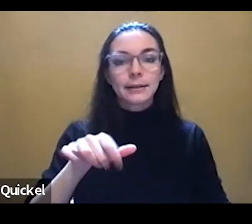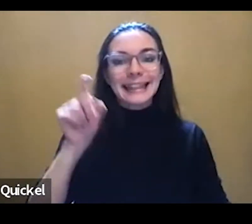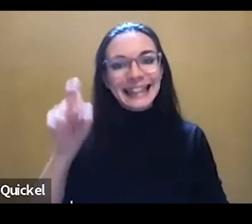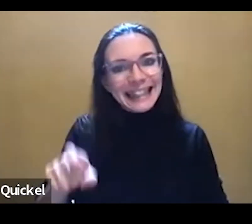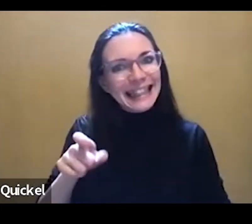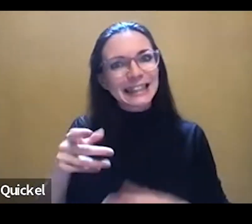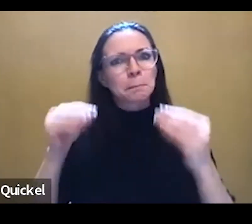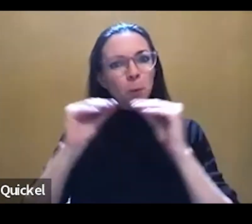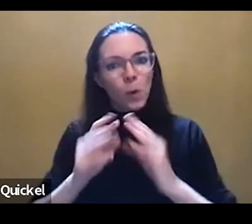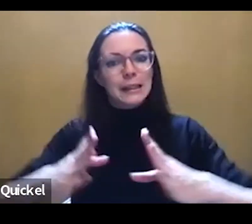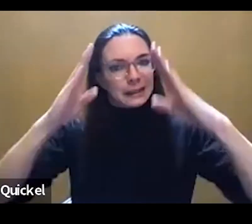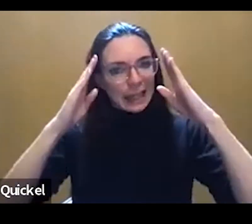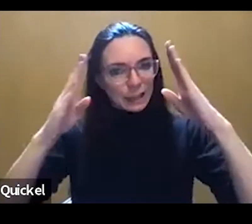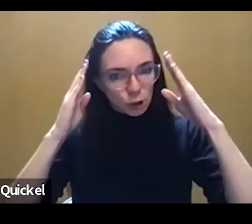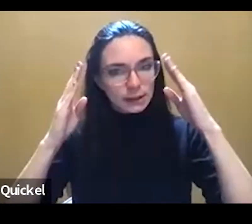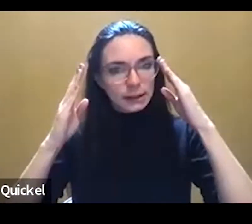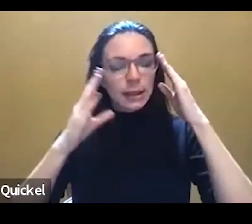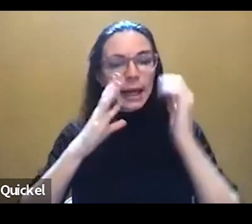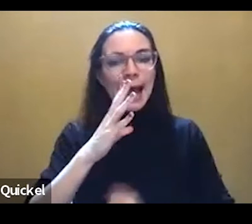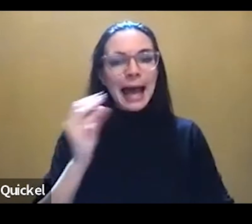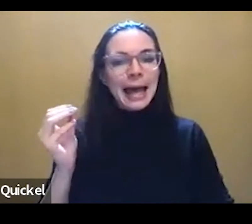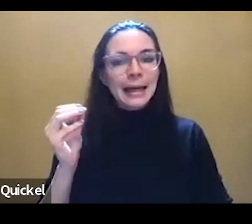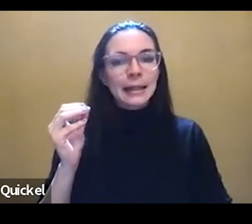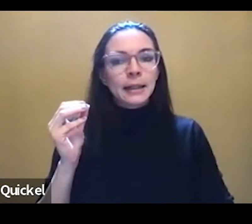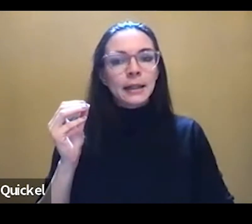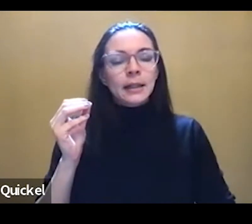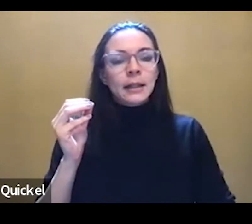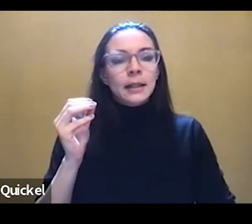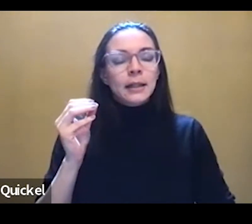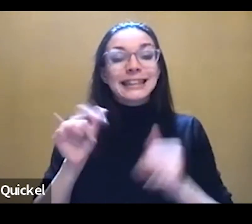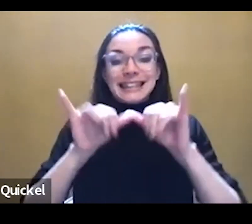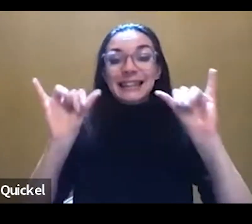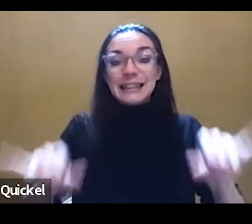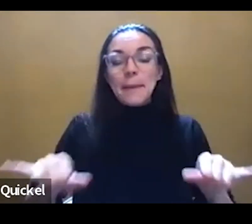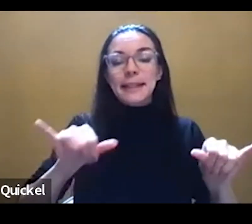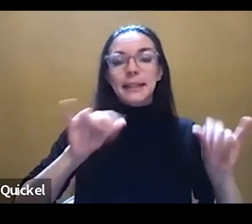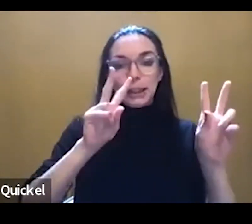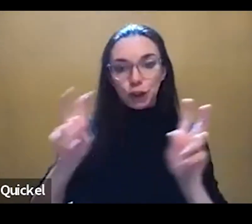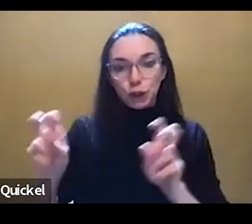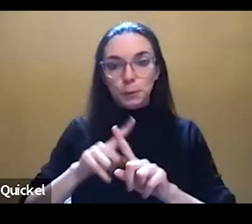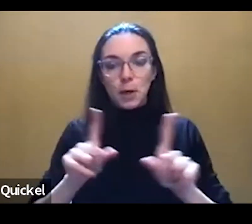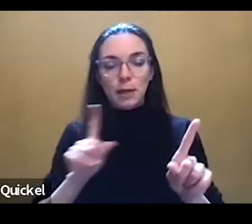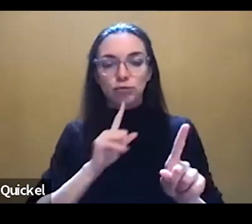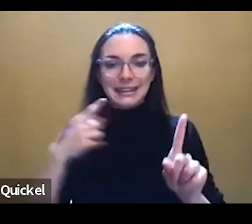attention, and it's probably, you know, it's a systemic issue for us all but one that's kind of hard